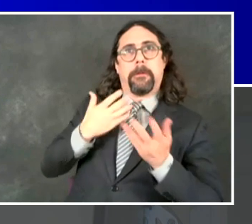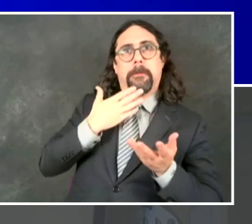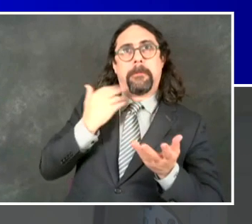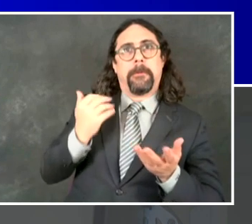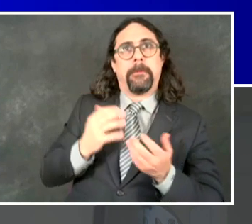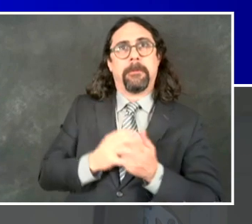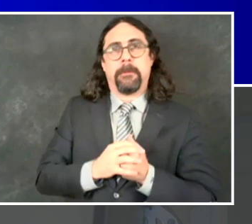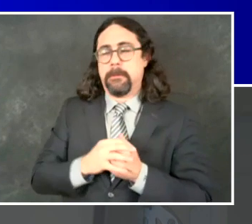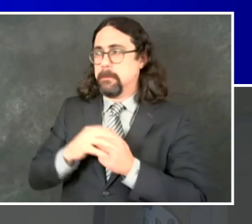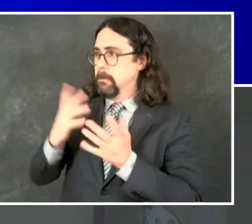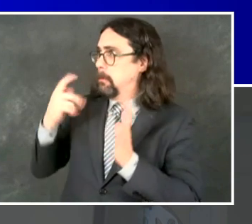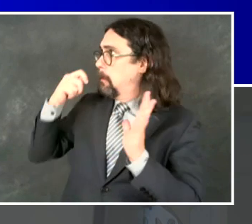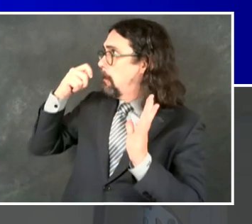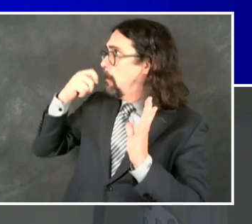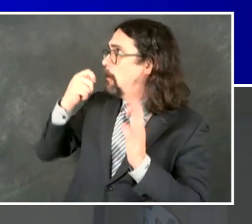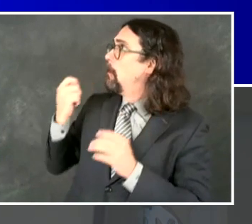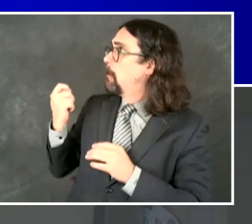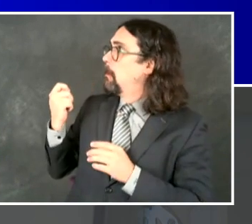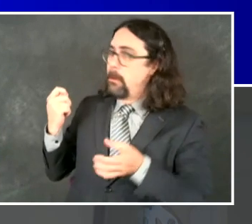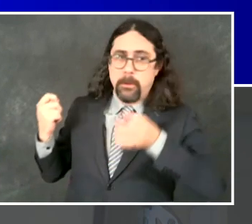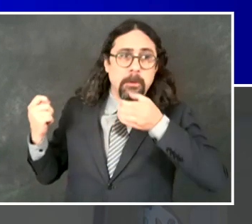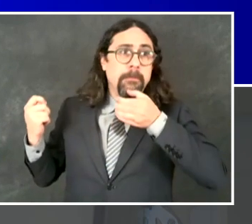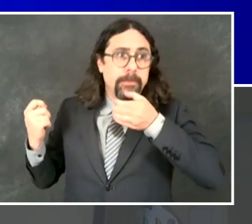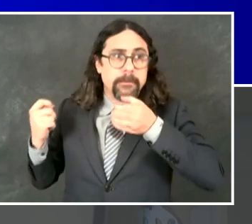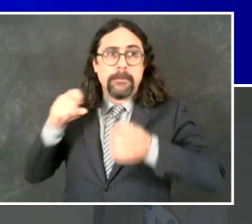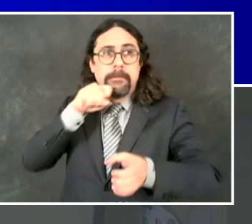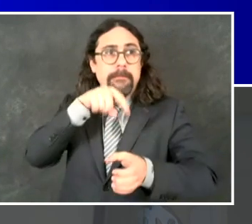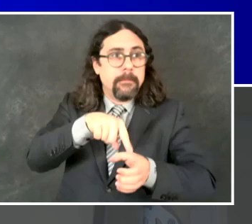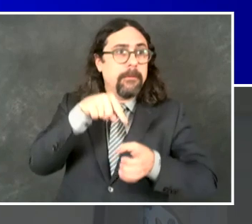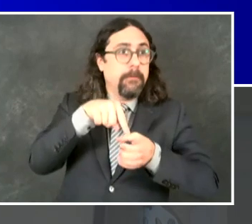NOW, THIS IS SIMPLER. THI ISS BETTER. THIS IS SOMETHING